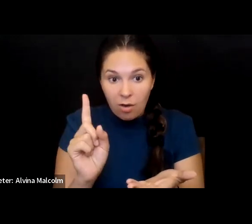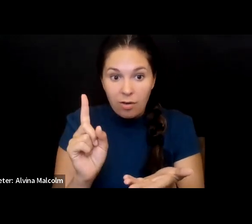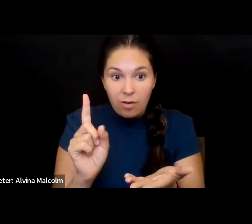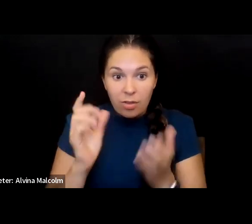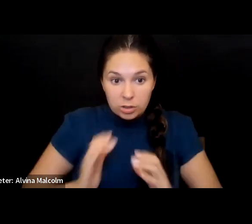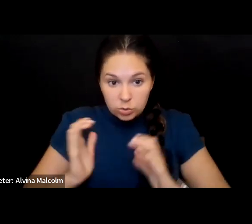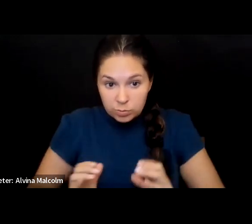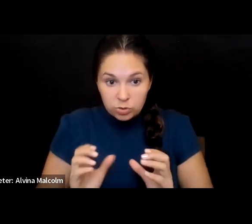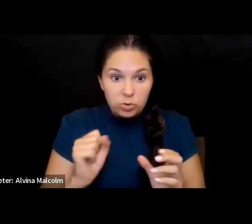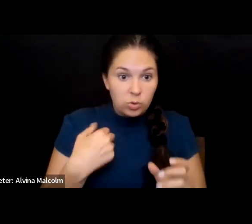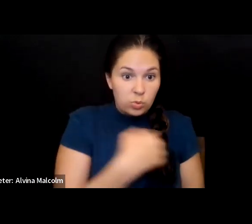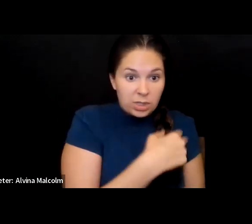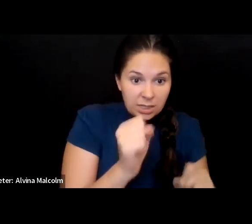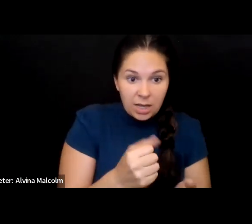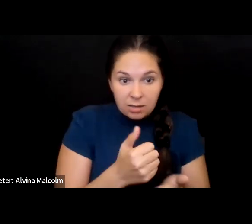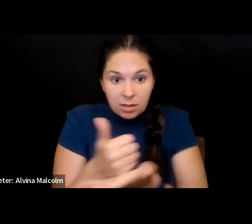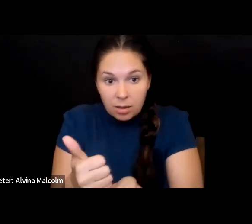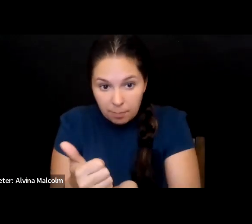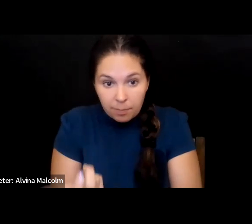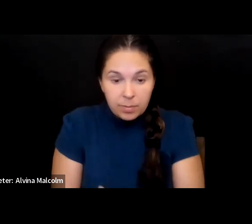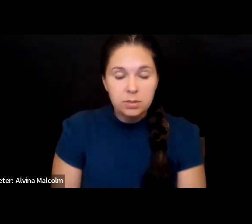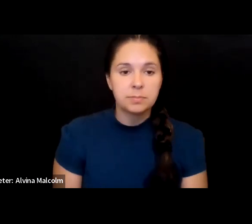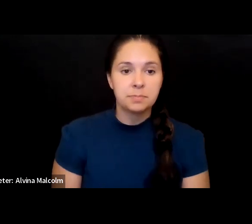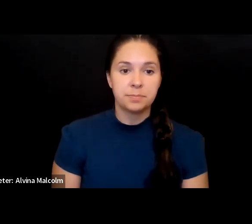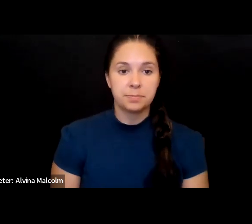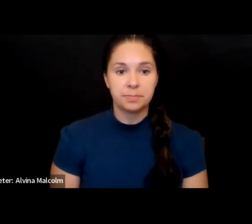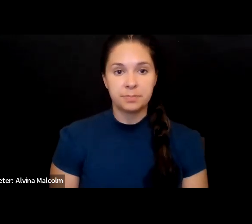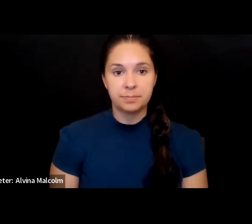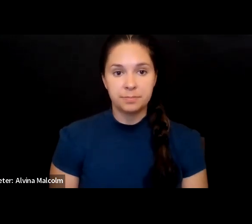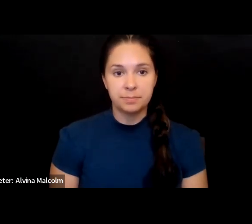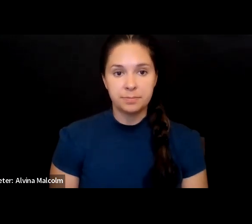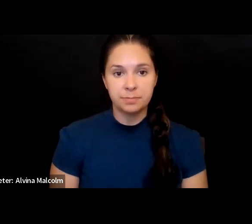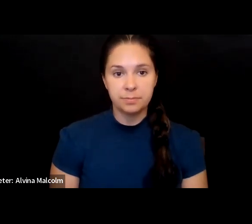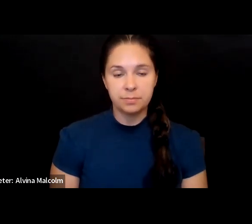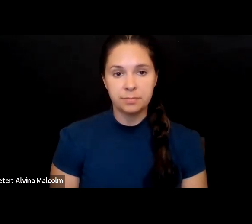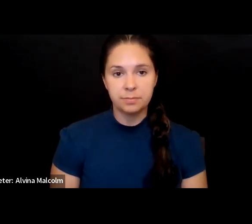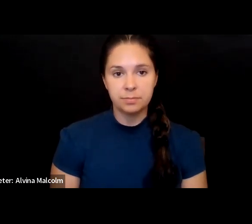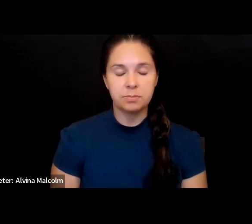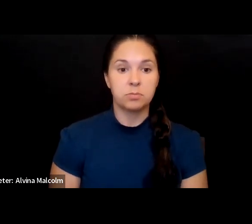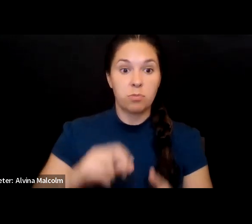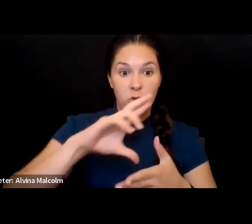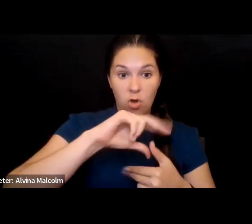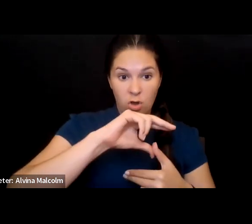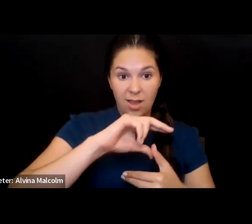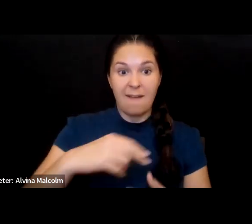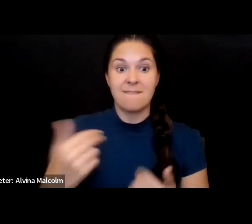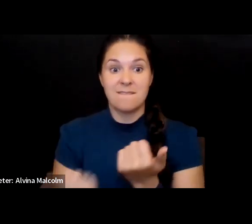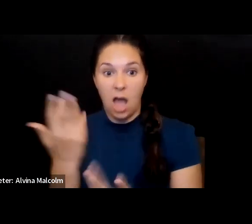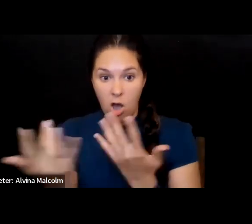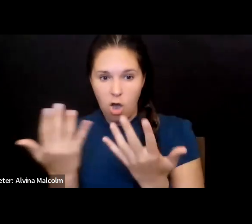have to share your consumers. So, you know, at least we know where they are